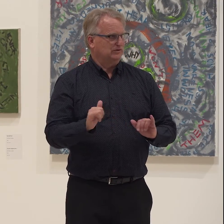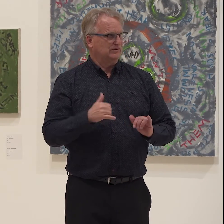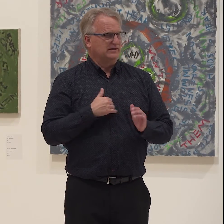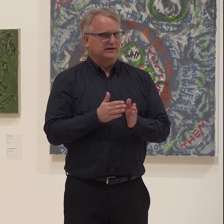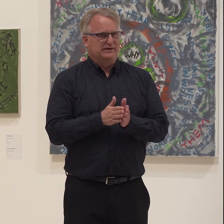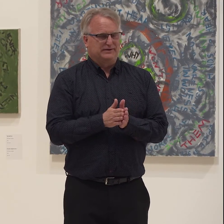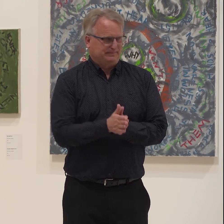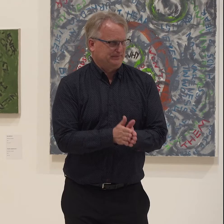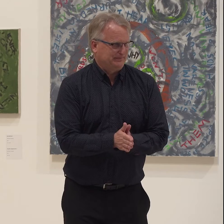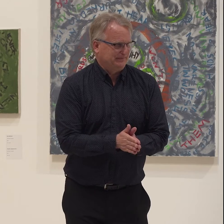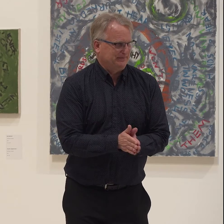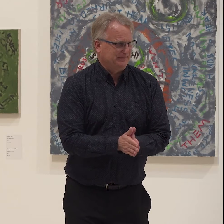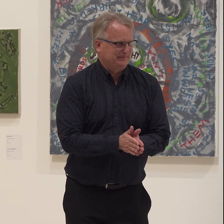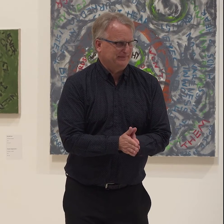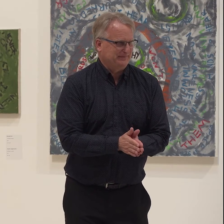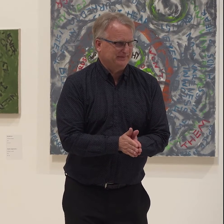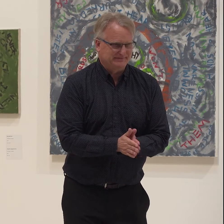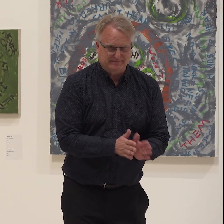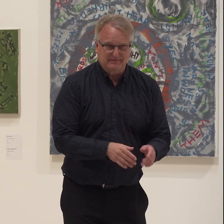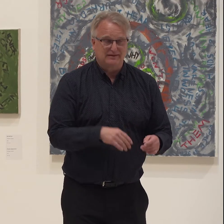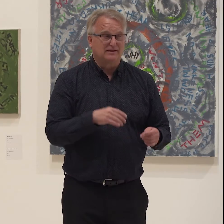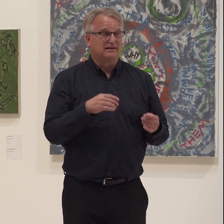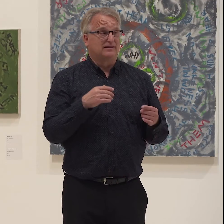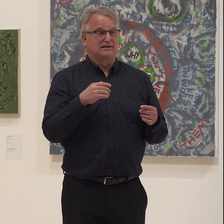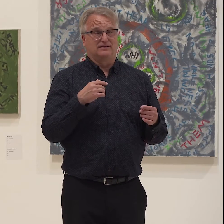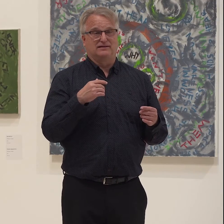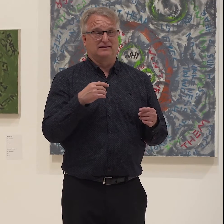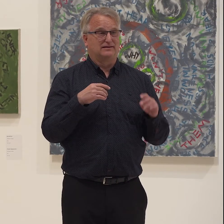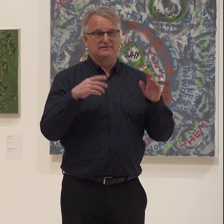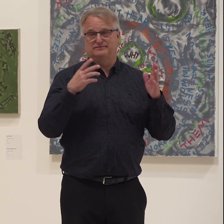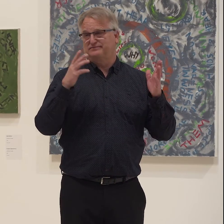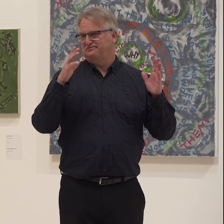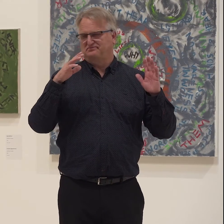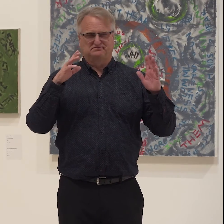Right? I'm in that situation, too. I want to move the work forward.